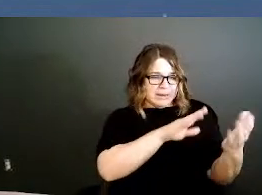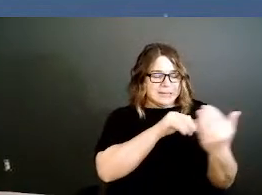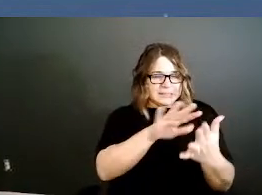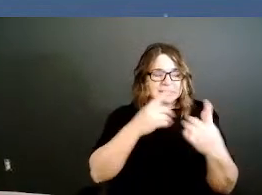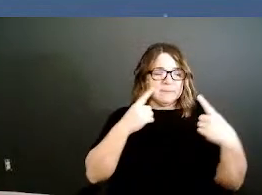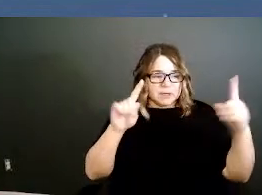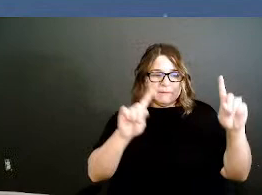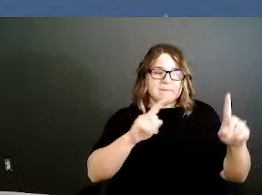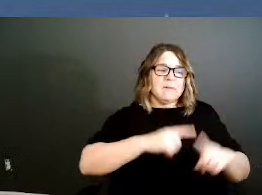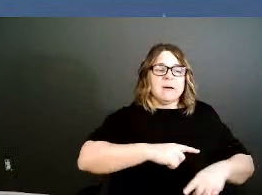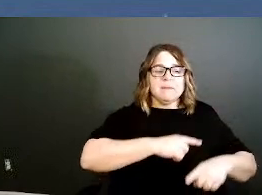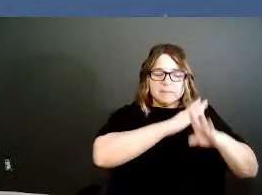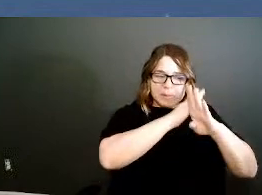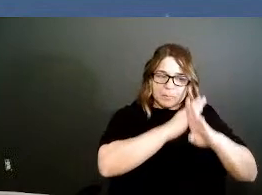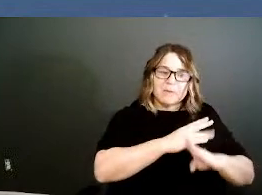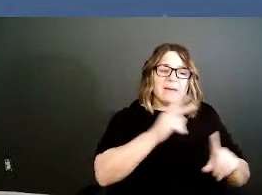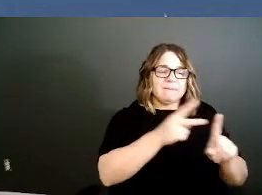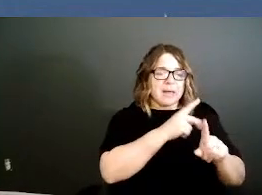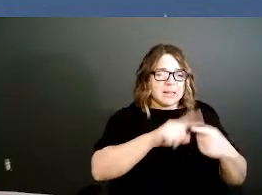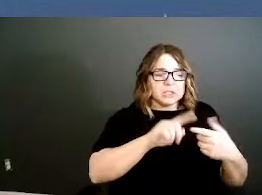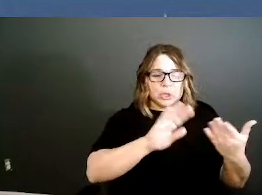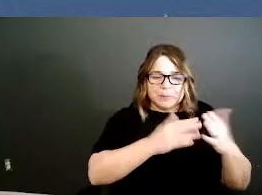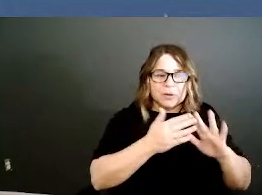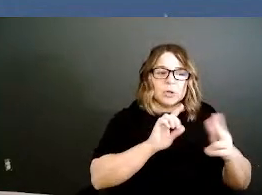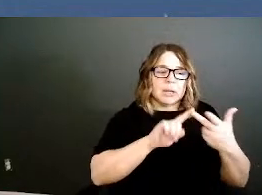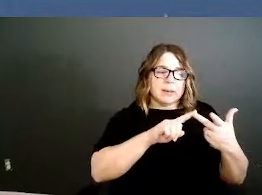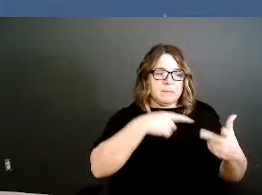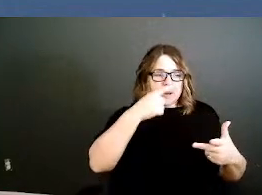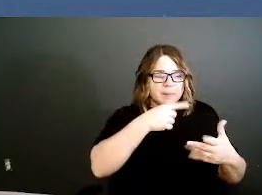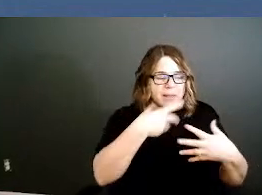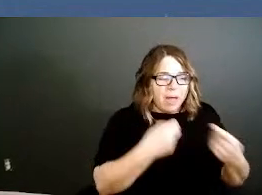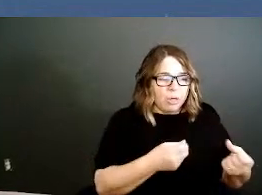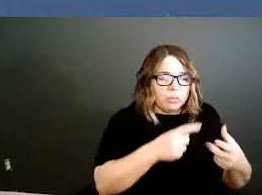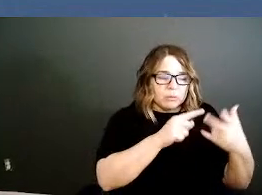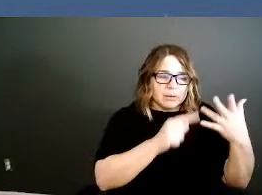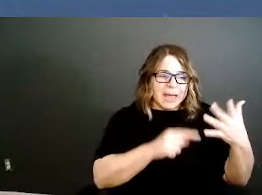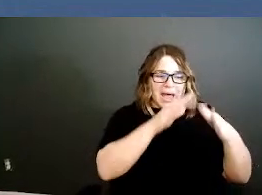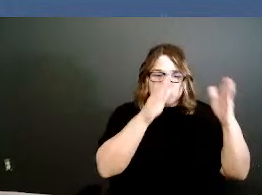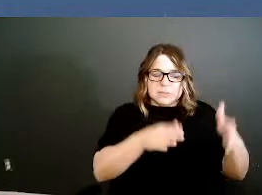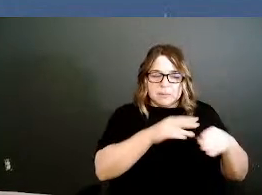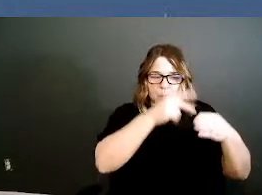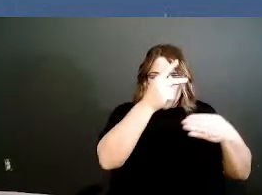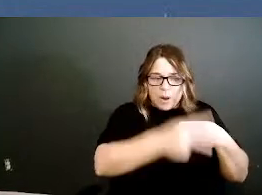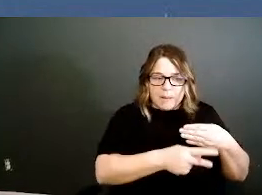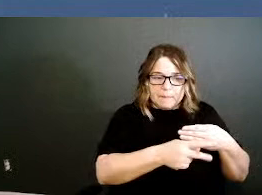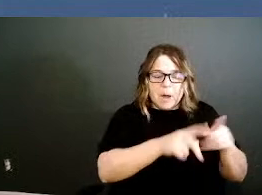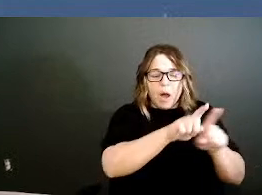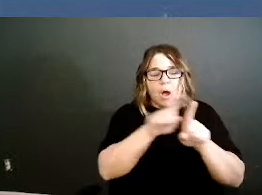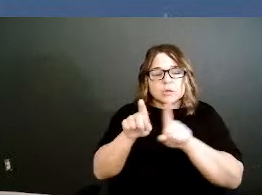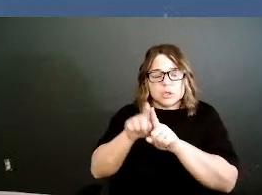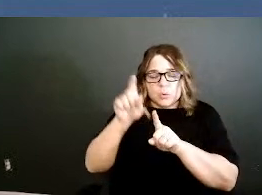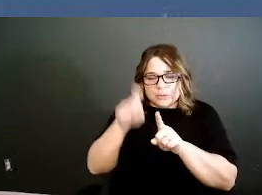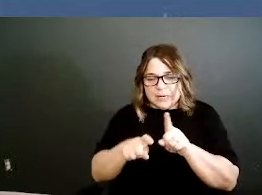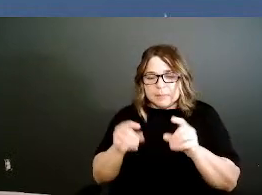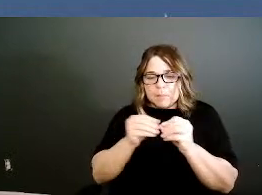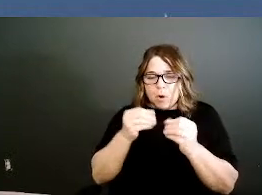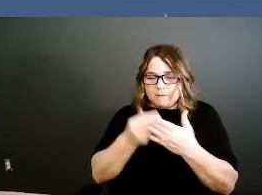PROGRAMS. SCHOOL BASED CLINICS, YOUTH PROGRAMS AND EARLY CHILDHOOD NO ONE IS REALLY OKAY IN THIS PANDEMIC AND WE NEED TO COME TOGETHER AS A CITY TO PROVIDE MORE SUPPORT TO THOSE